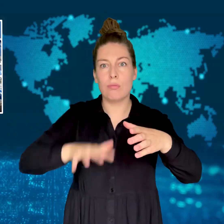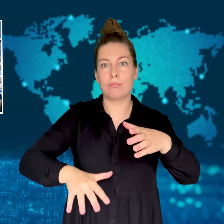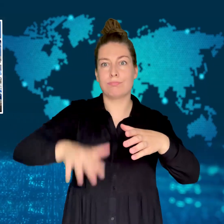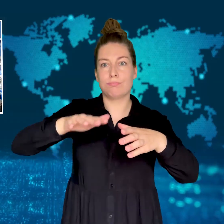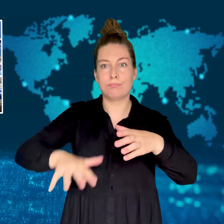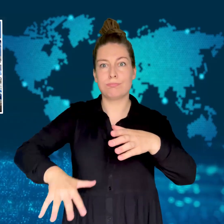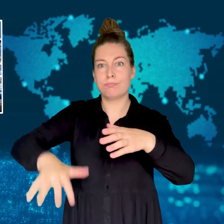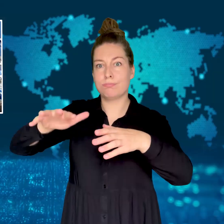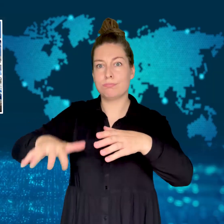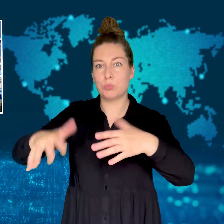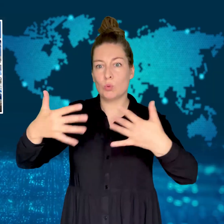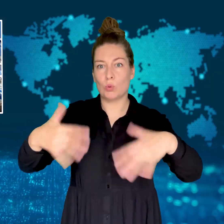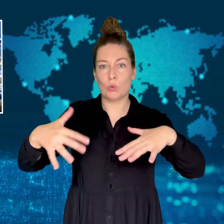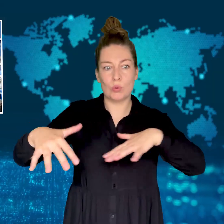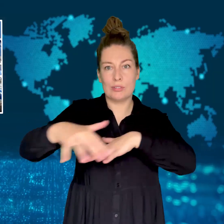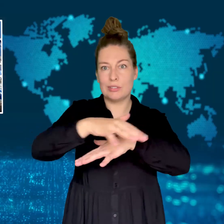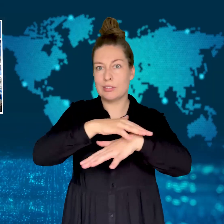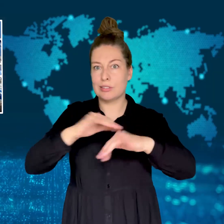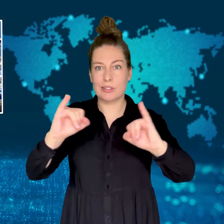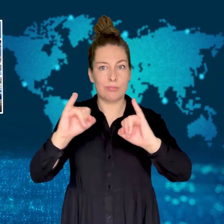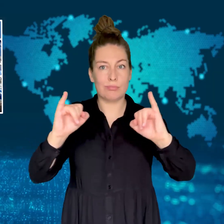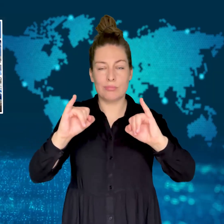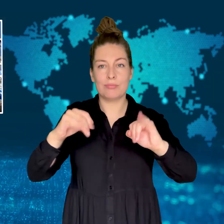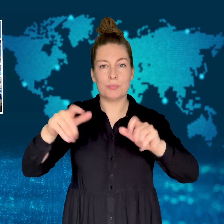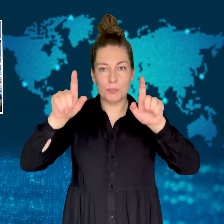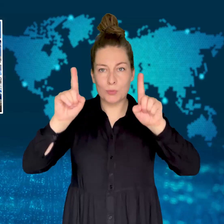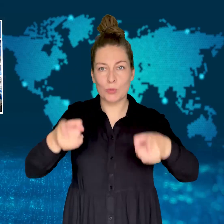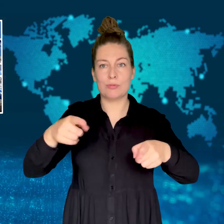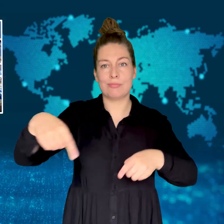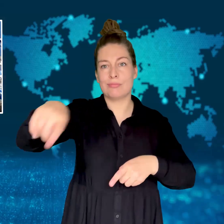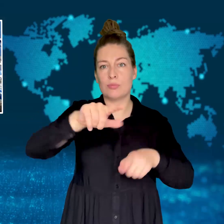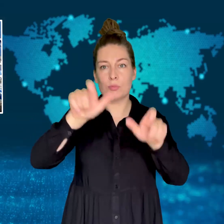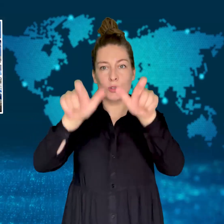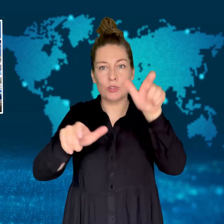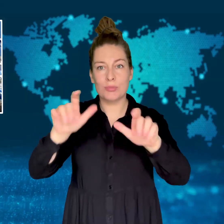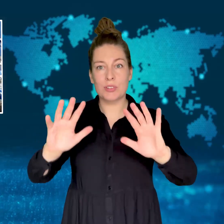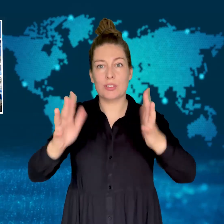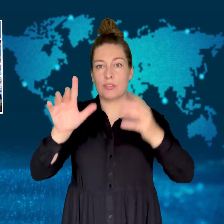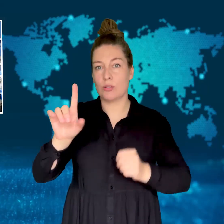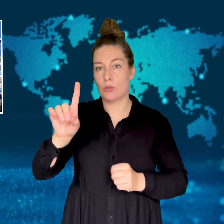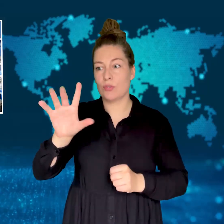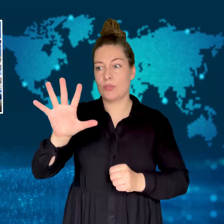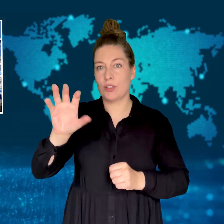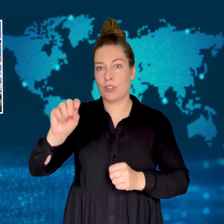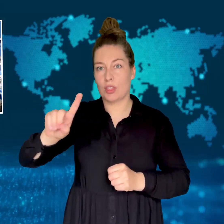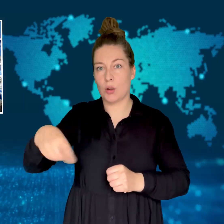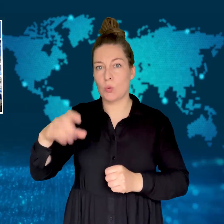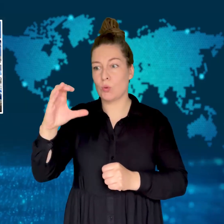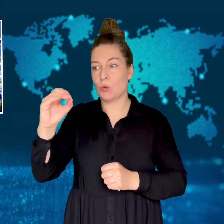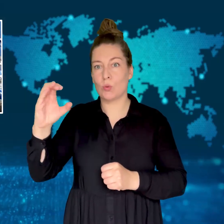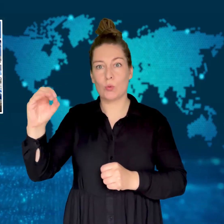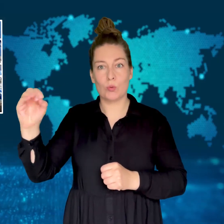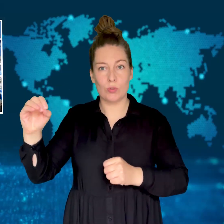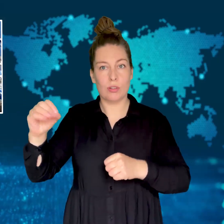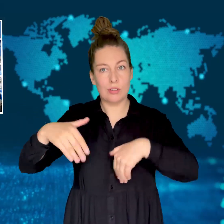Over 150,000 citizens were evacuated from a zone around the plant,